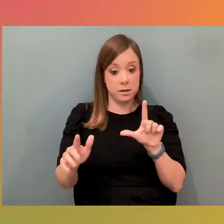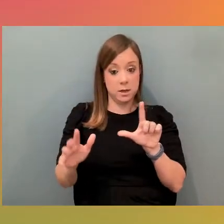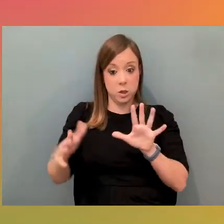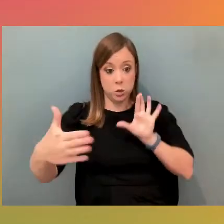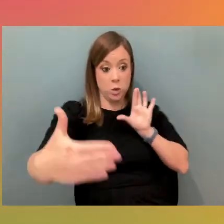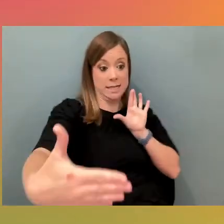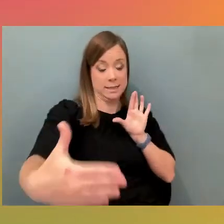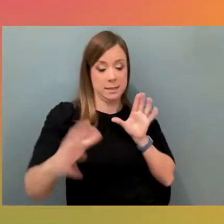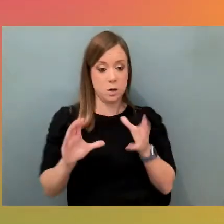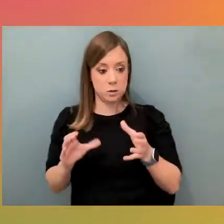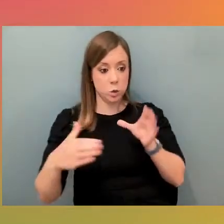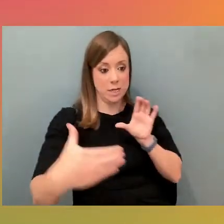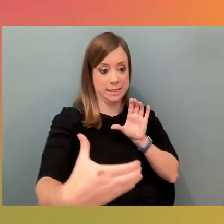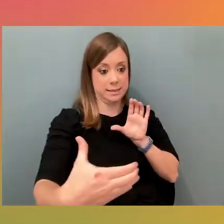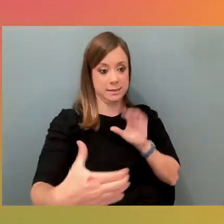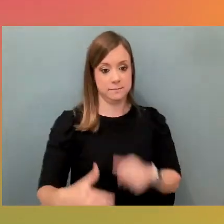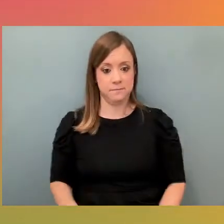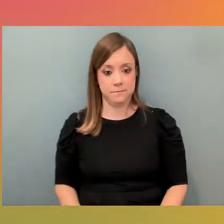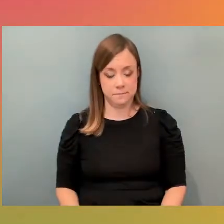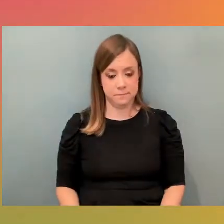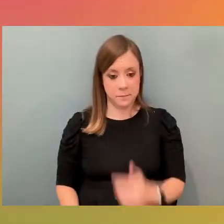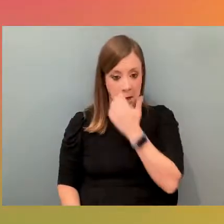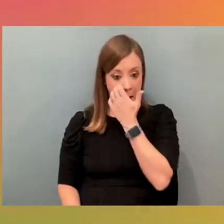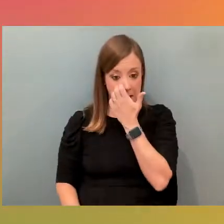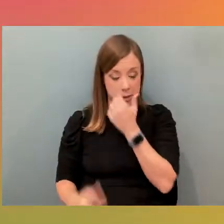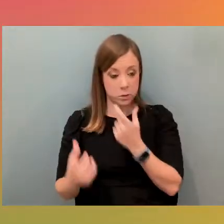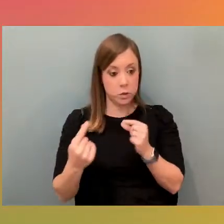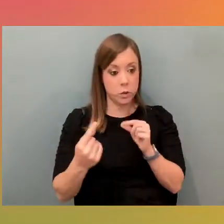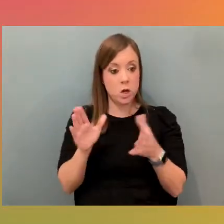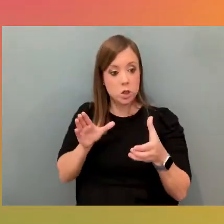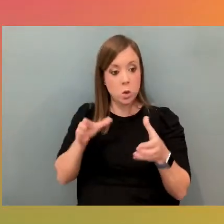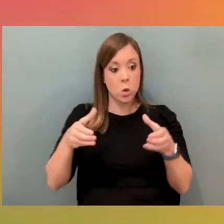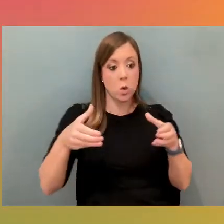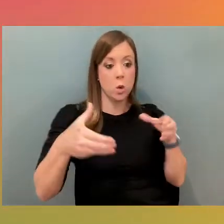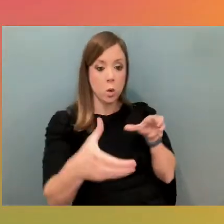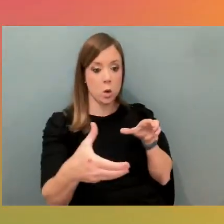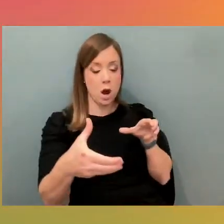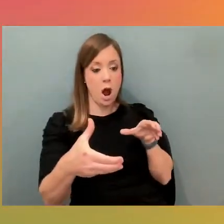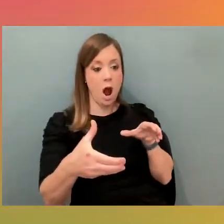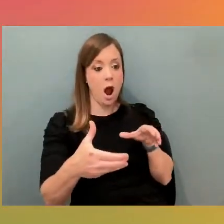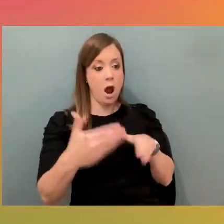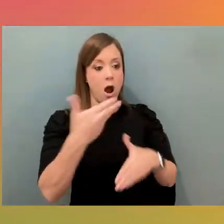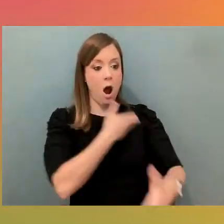THE LEFT RIGHT ON FORWARD, LEFT ARM BACK. RESET.